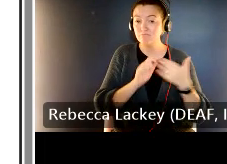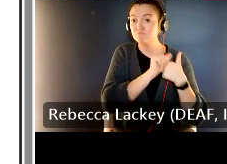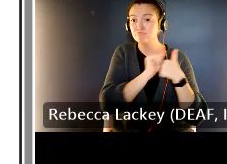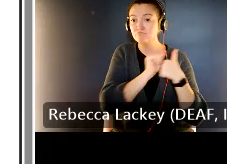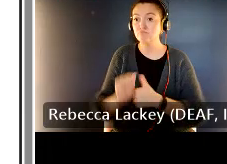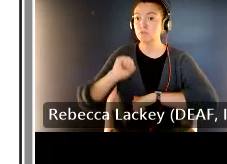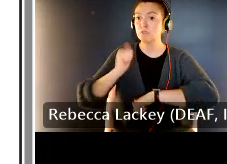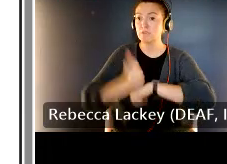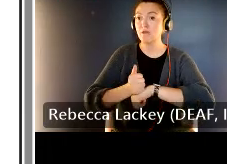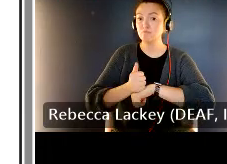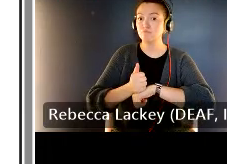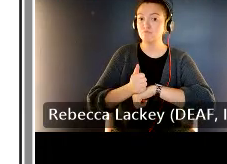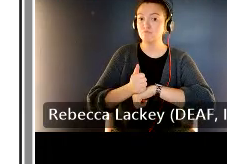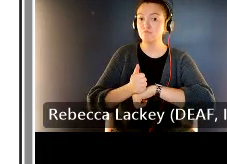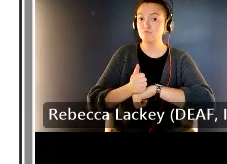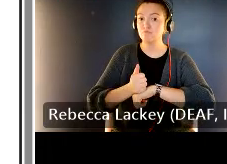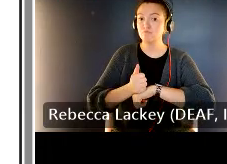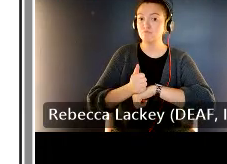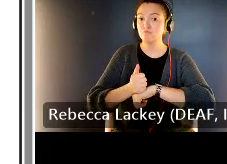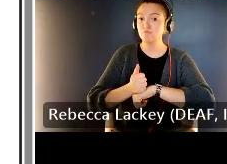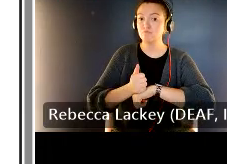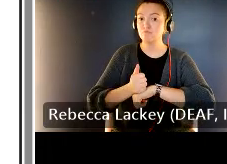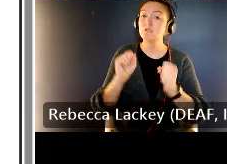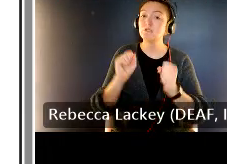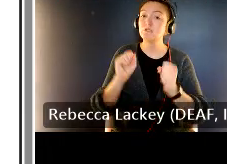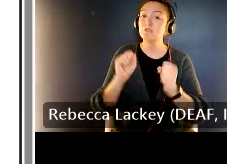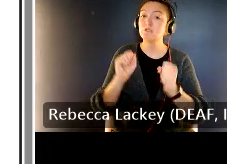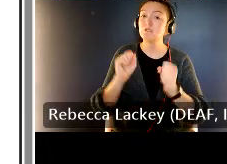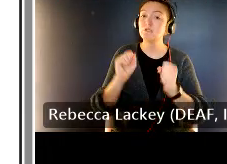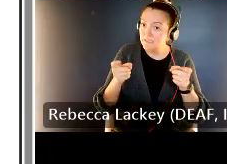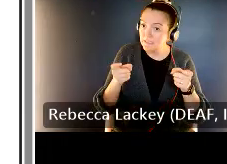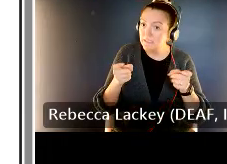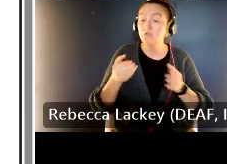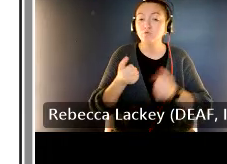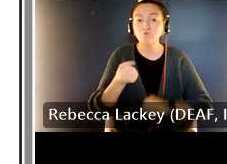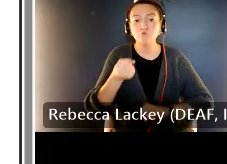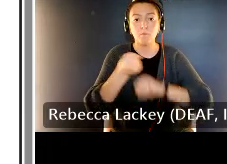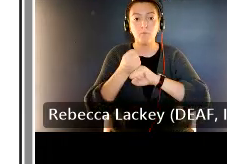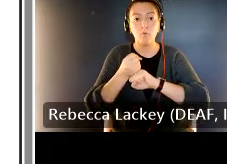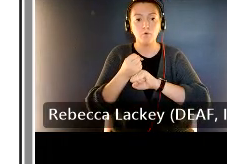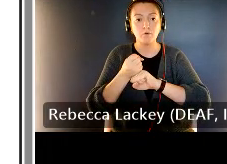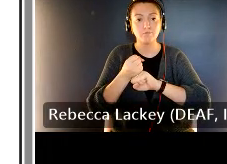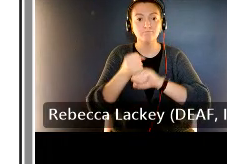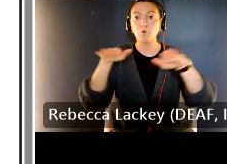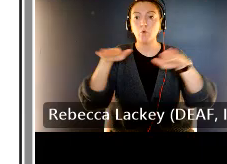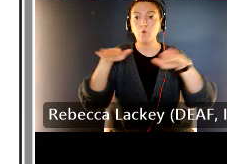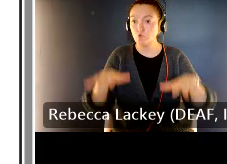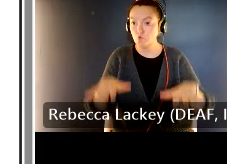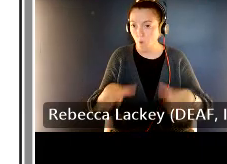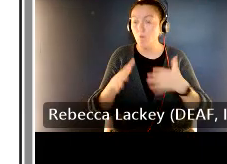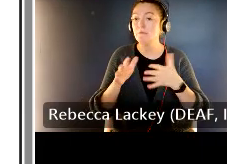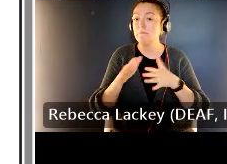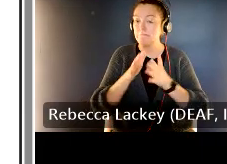standards to improve safety, reduce speeding and support a calmer neighborhood environment.